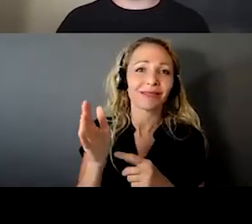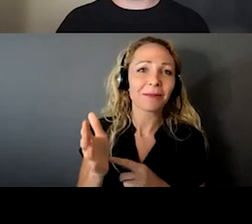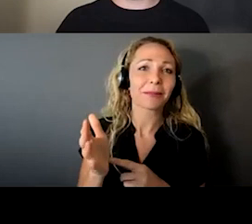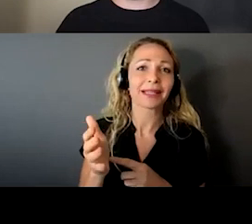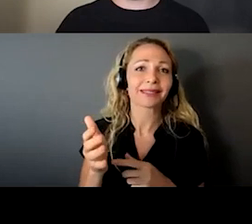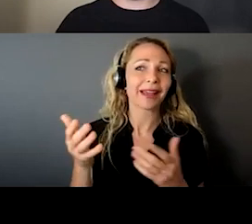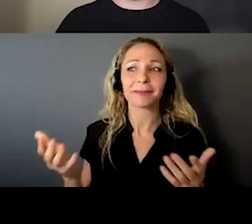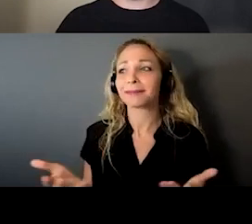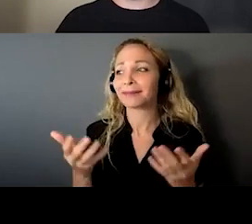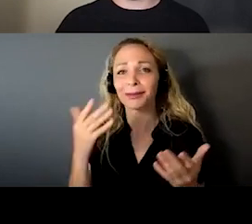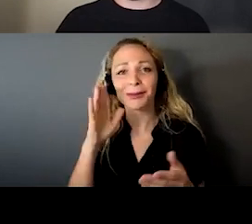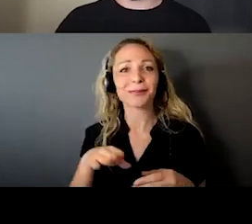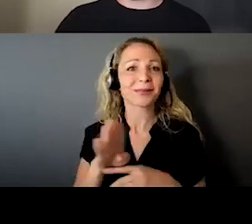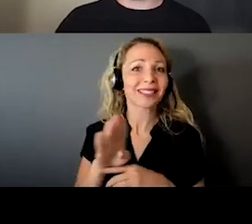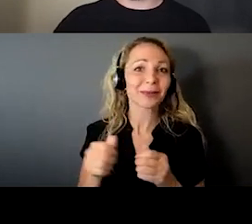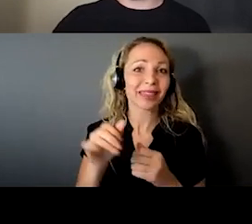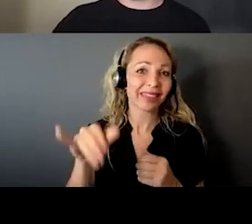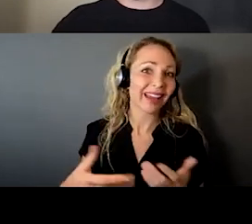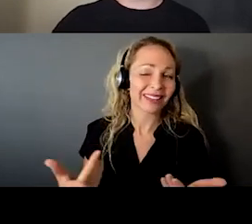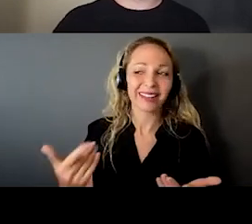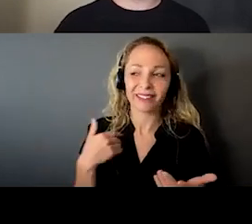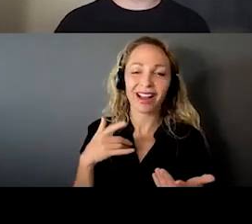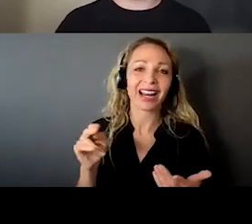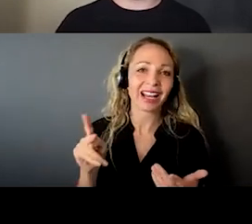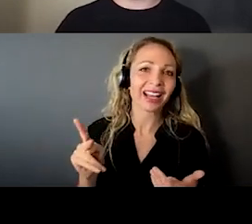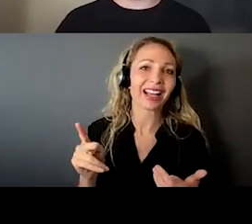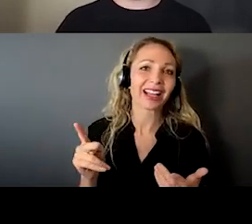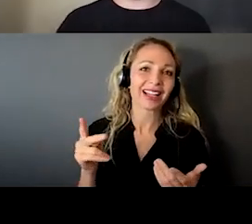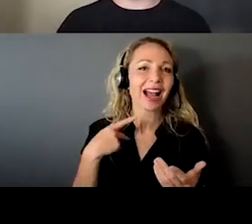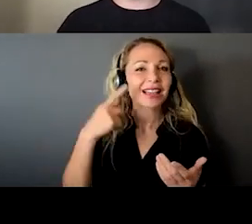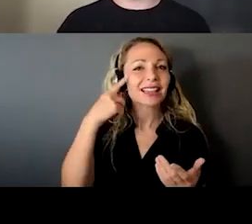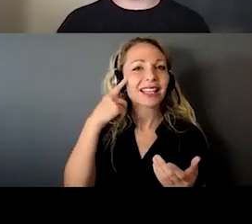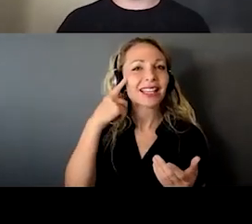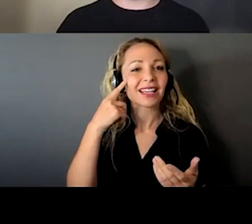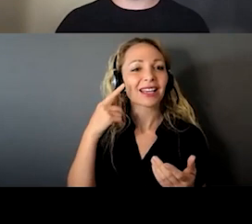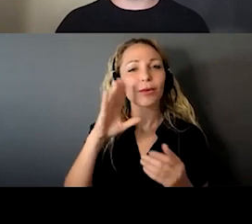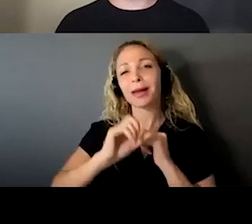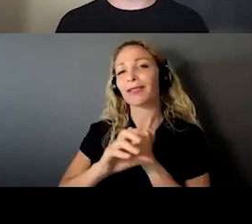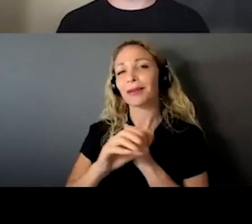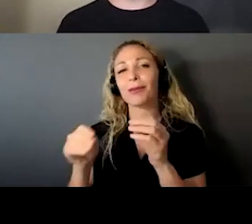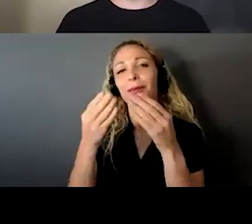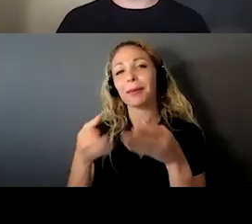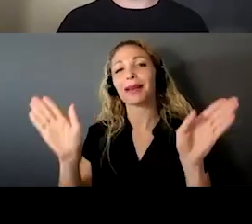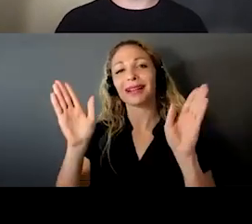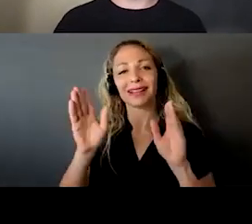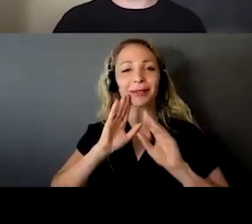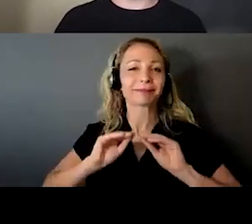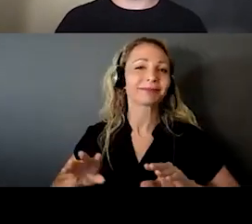AND A LINK THAT WE WILL ADVERTISE MORE PUBLICLY LATER AND SOMEWHERE IN OUR RESOURCES DOC AS WELL.